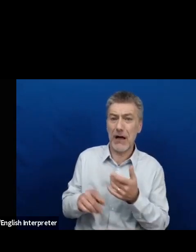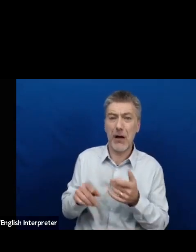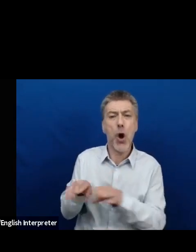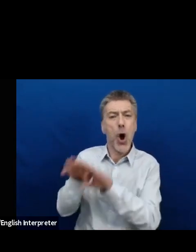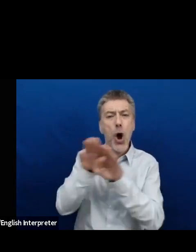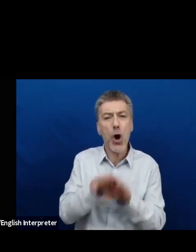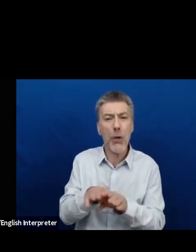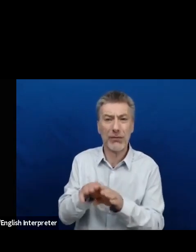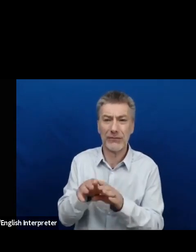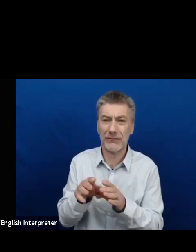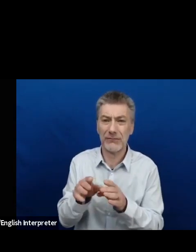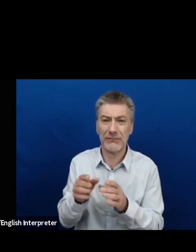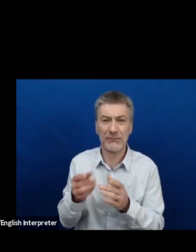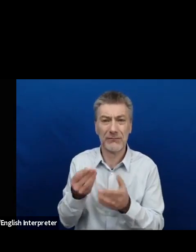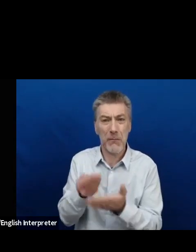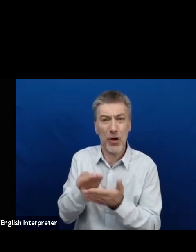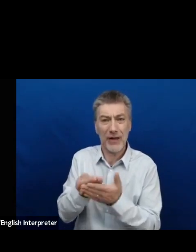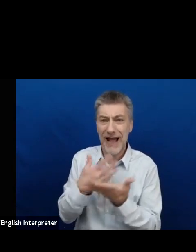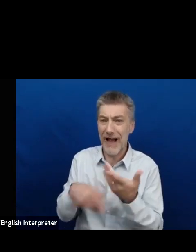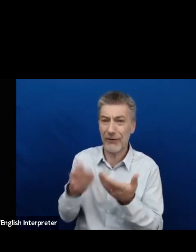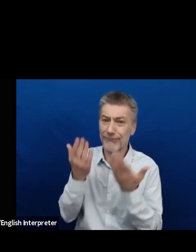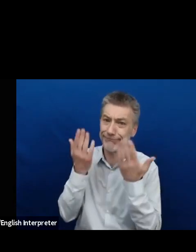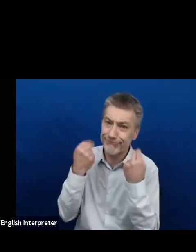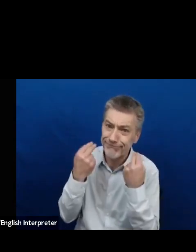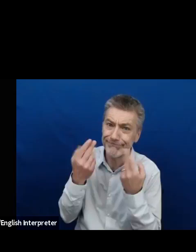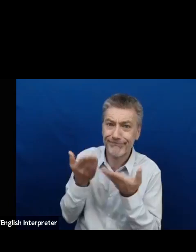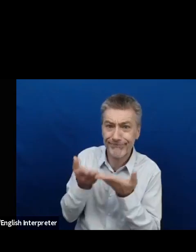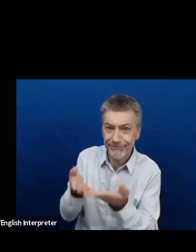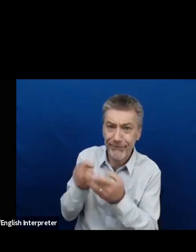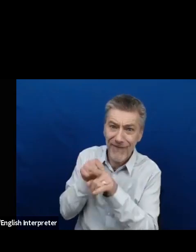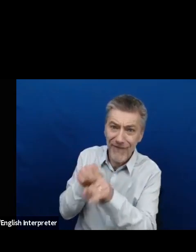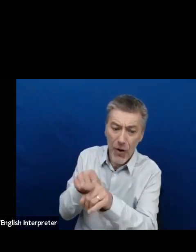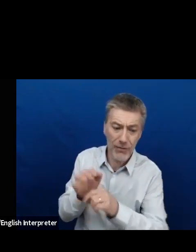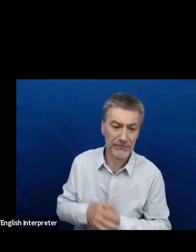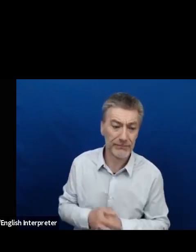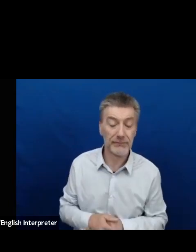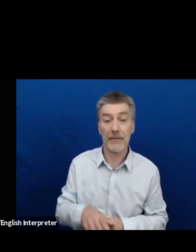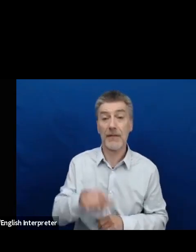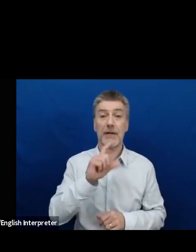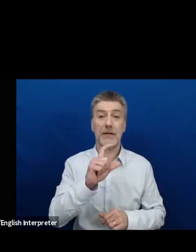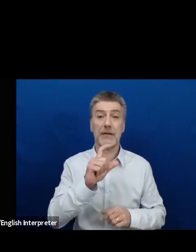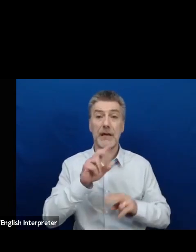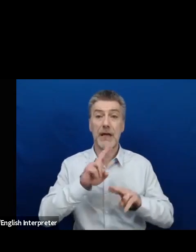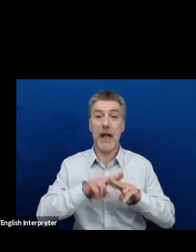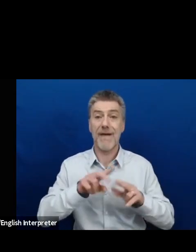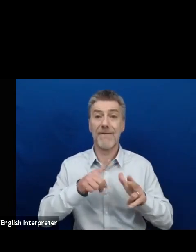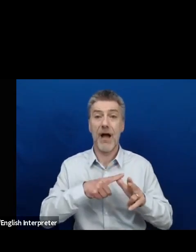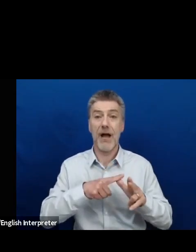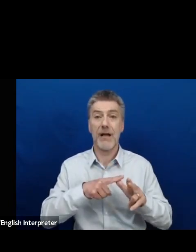as fanny pg pg French colonies were forced to trade